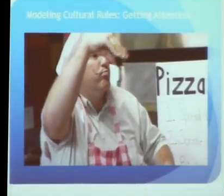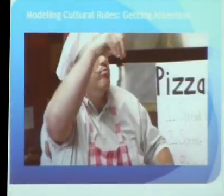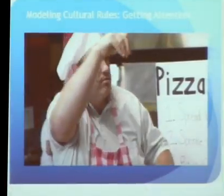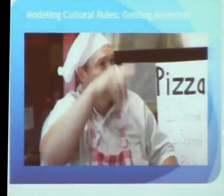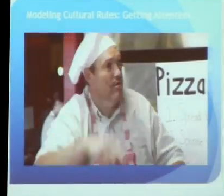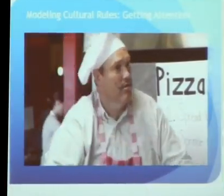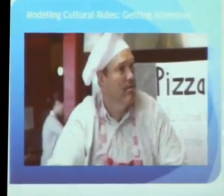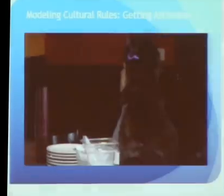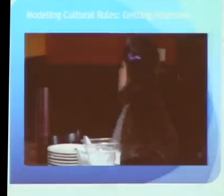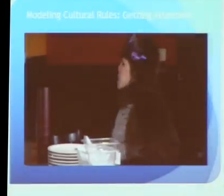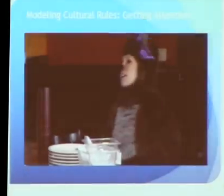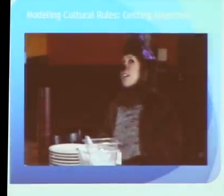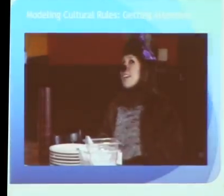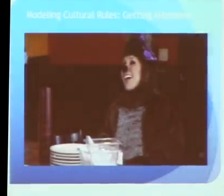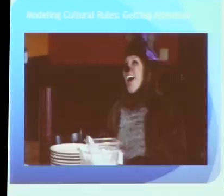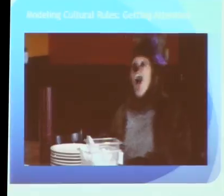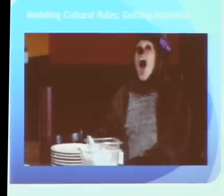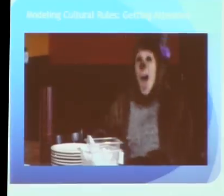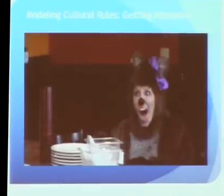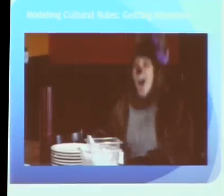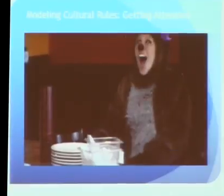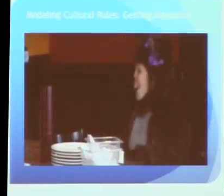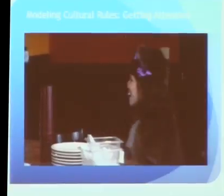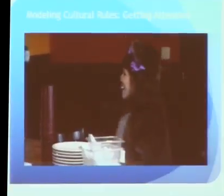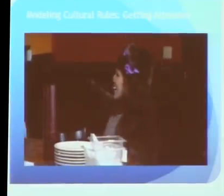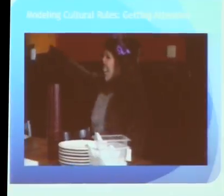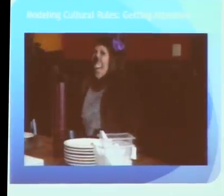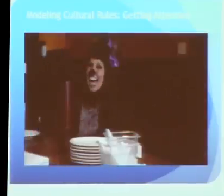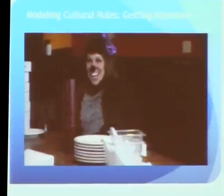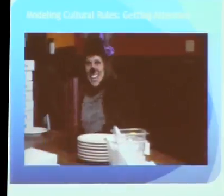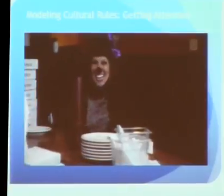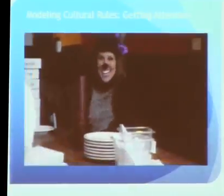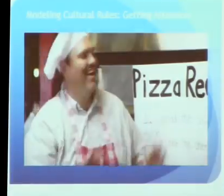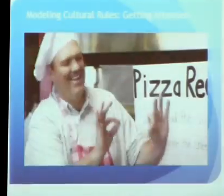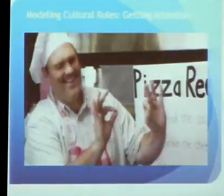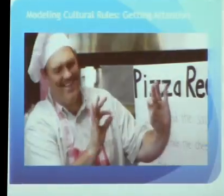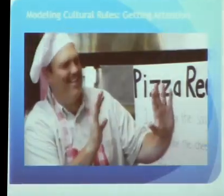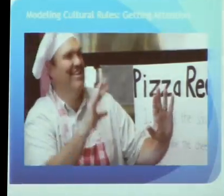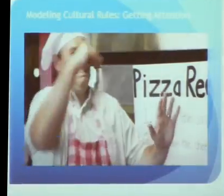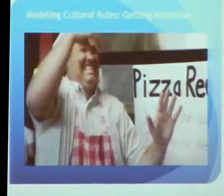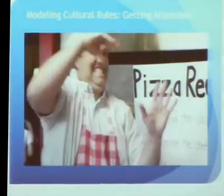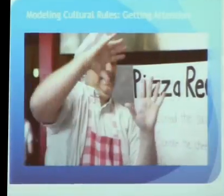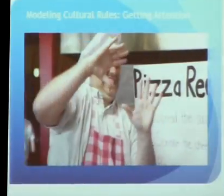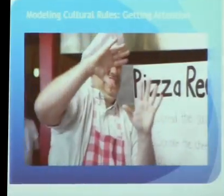is to flash the lights. Oh, yeah! Like this. Yeah, yeah. Yeah. That's enough, that's enough. That's good.